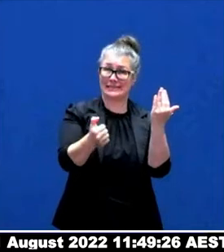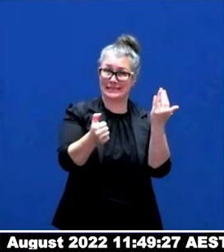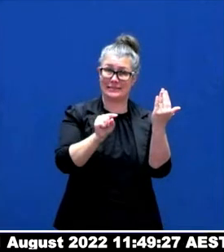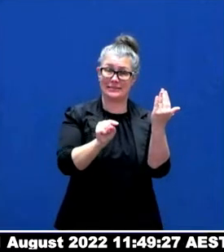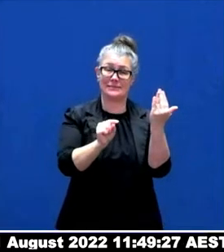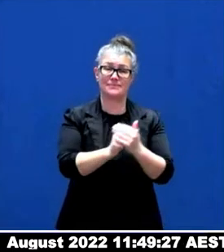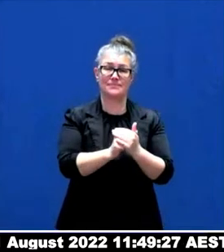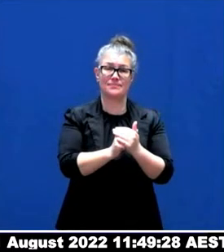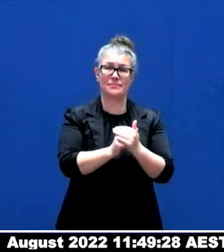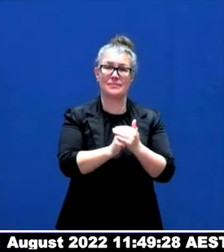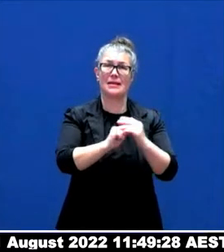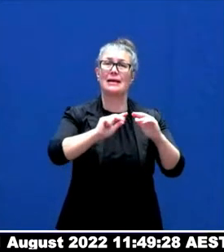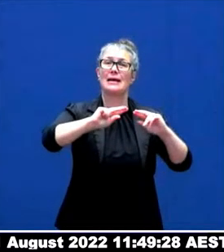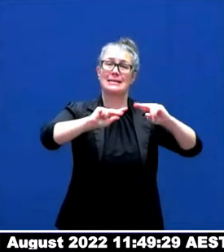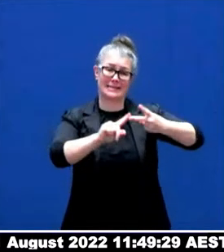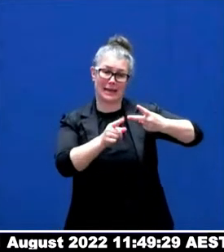It's the second line and it's the figure.